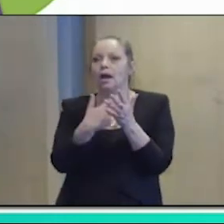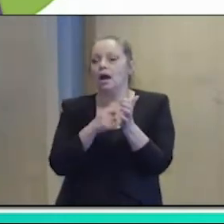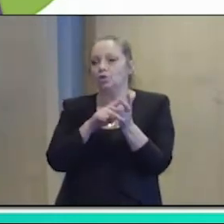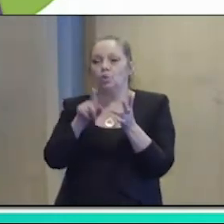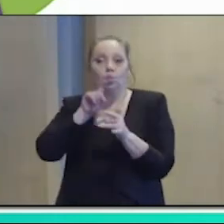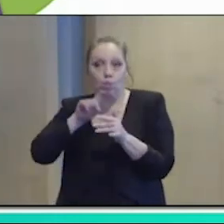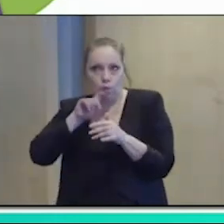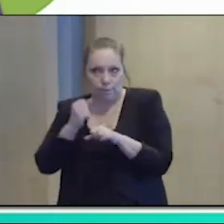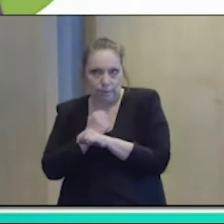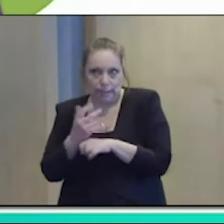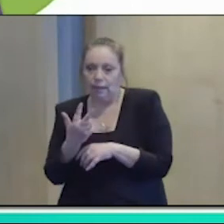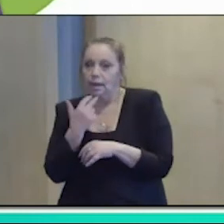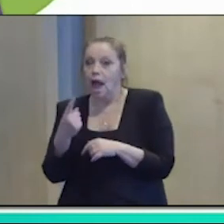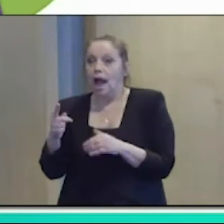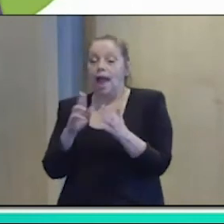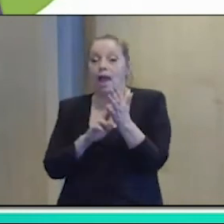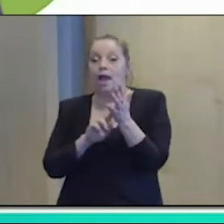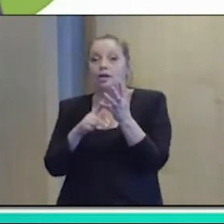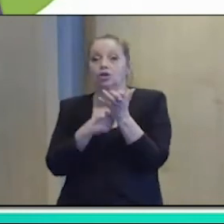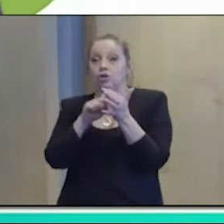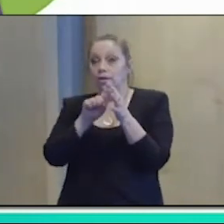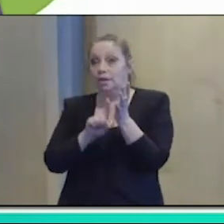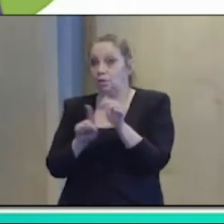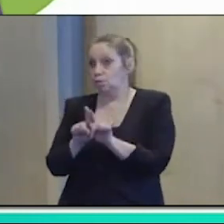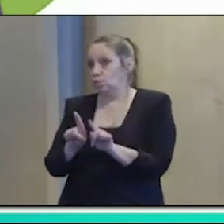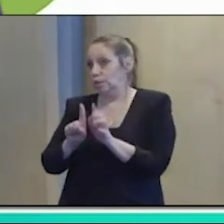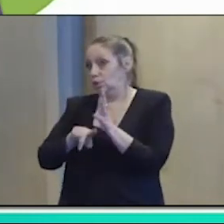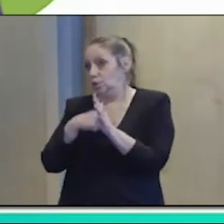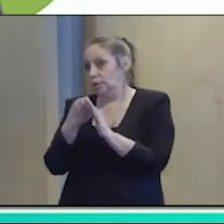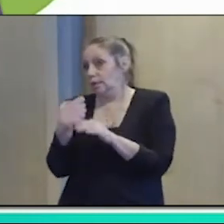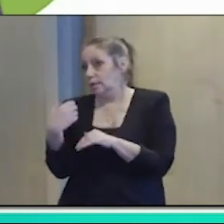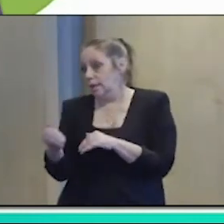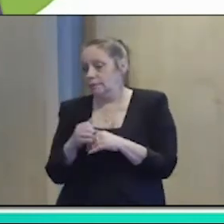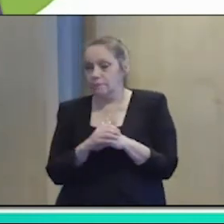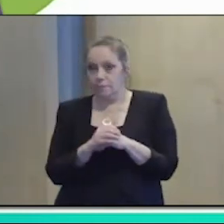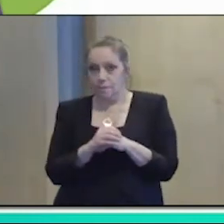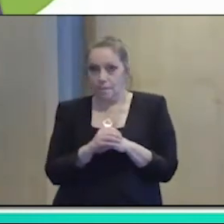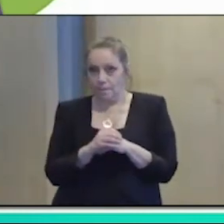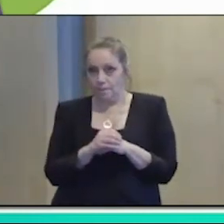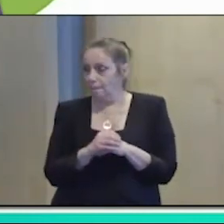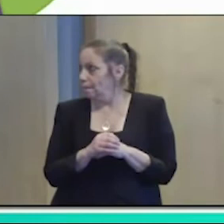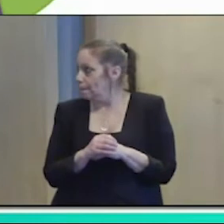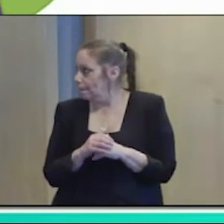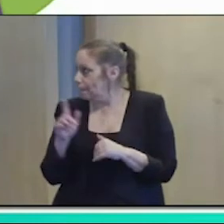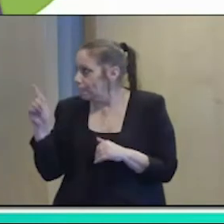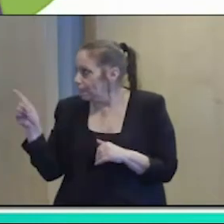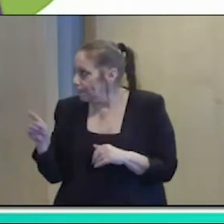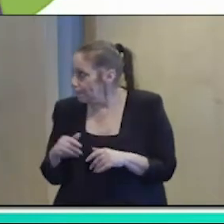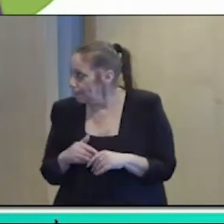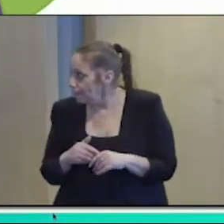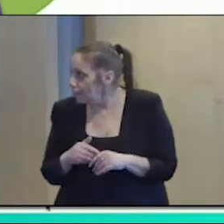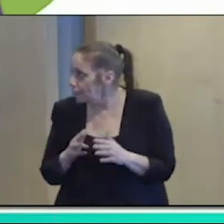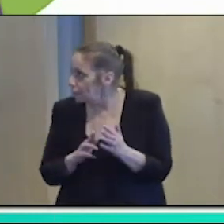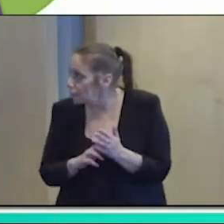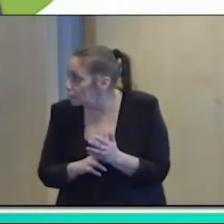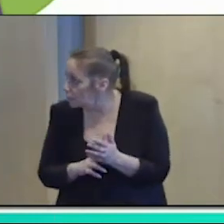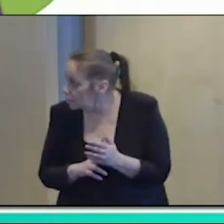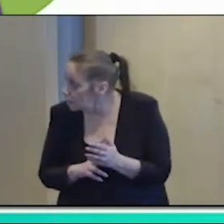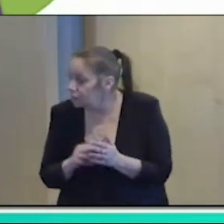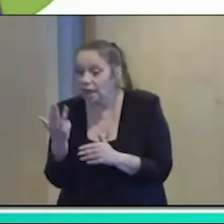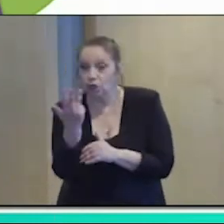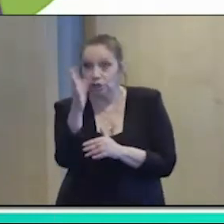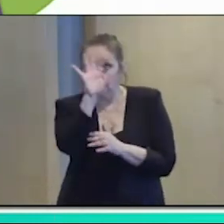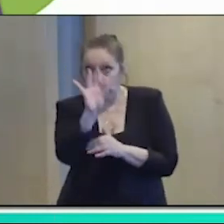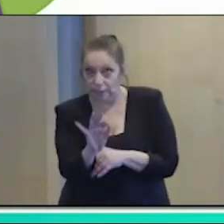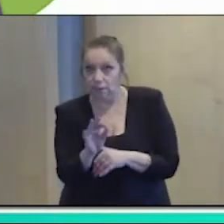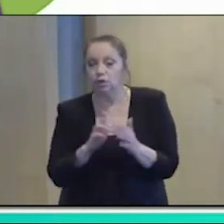We also have nuclear power um in the uk sorry that's the 19% is nuclear power and so the UK